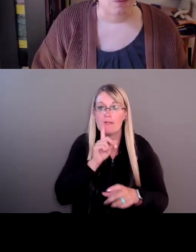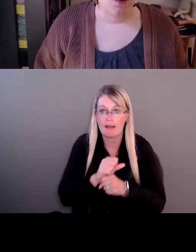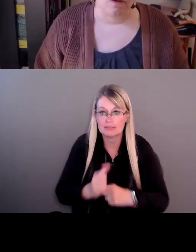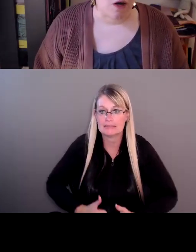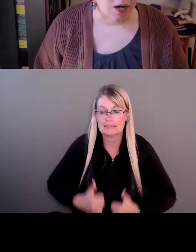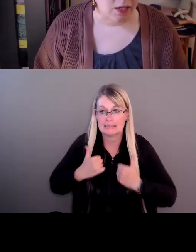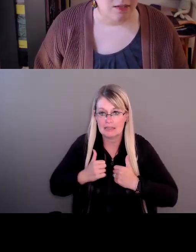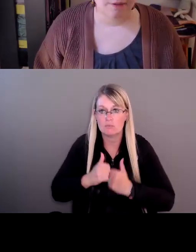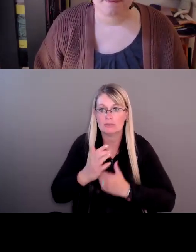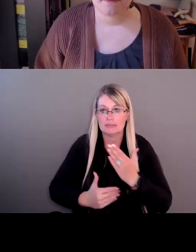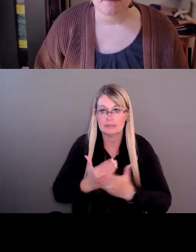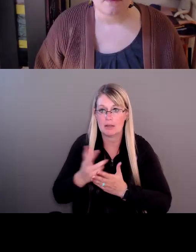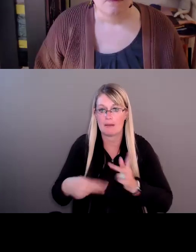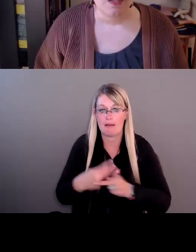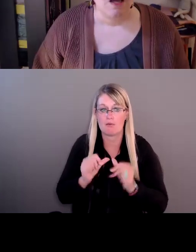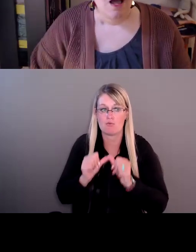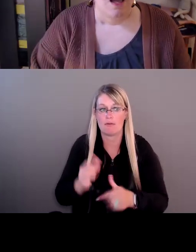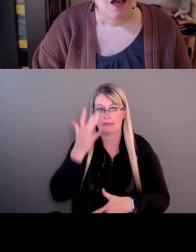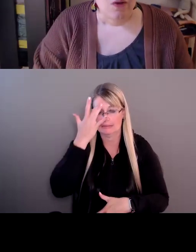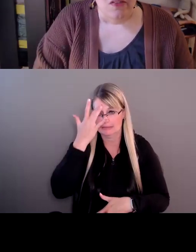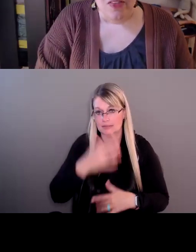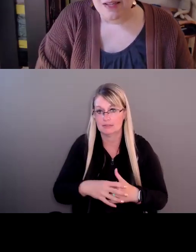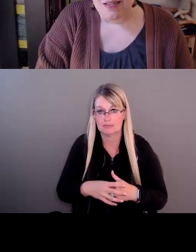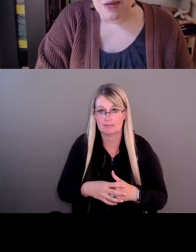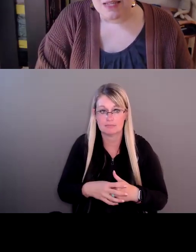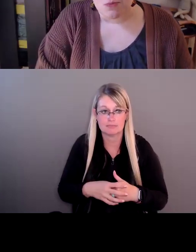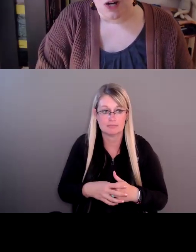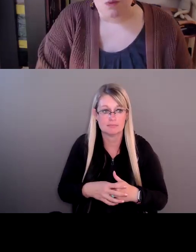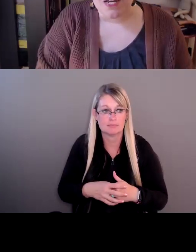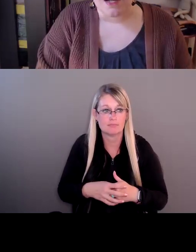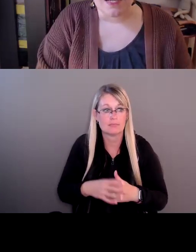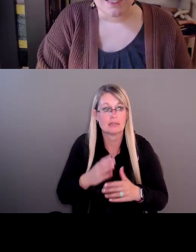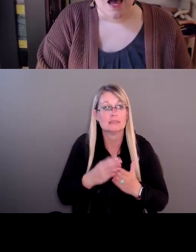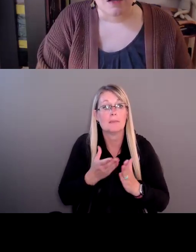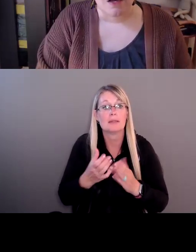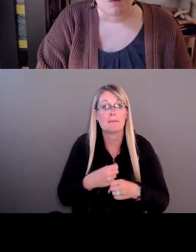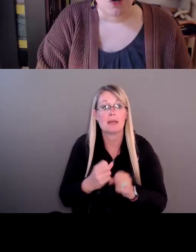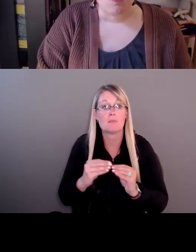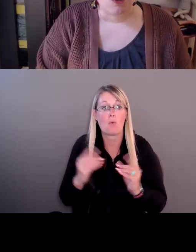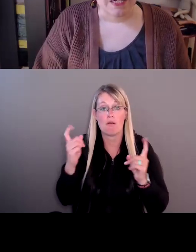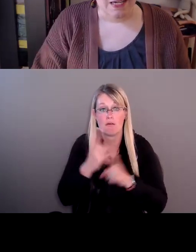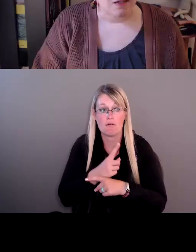sort of chronic illness. One of the things that makes a more complicated is that comorbidity,